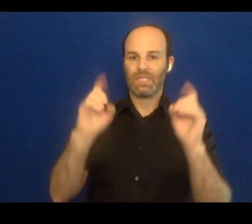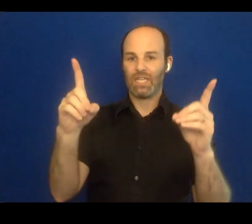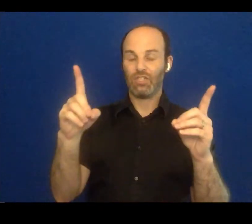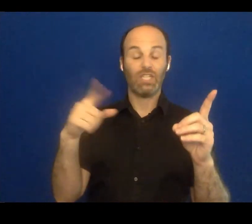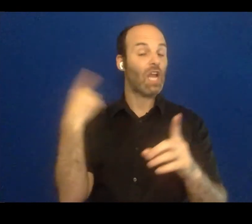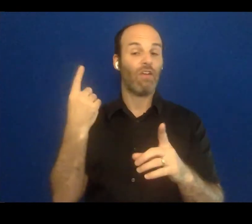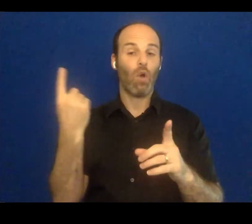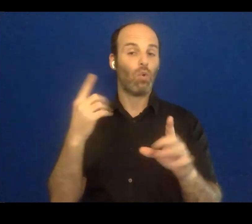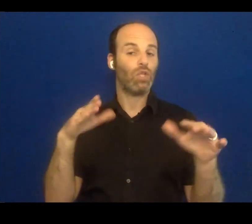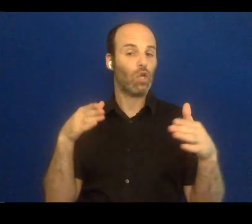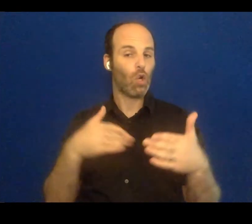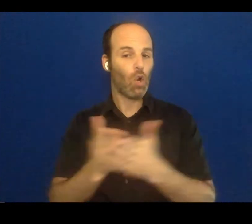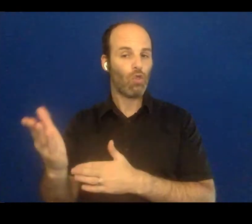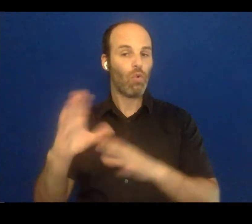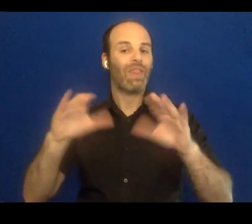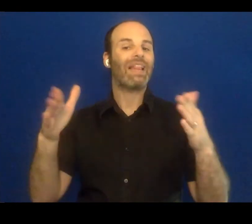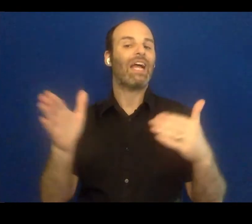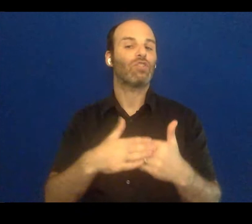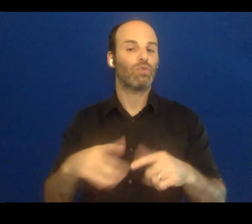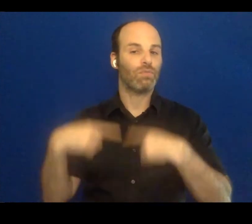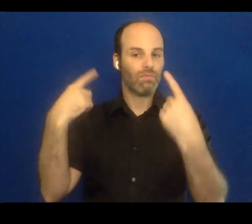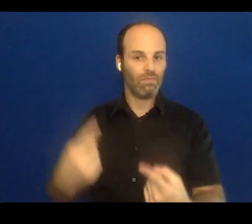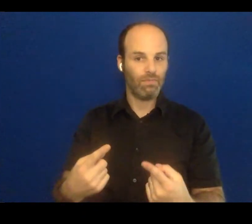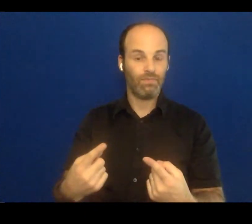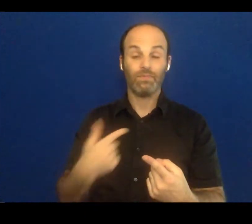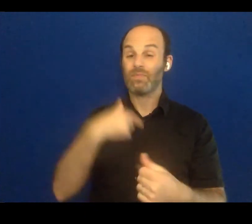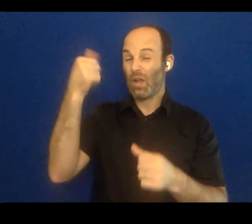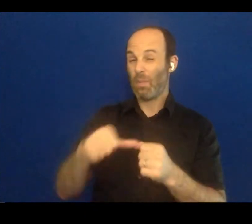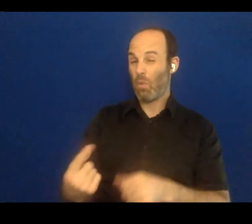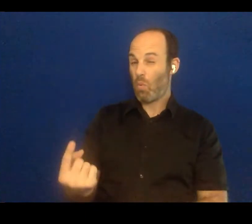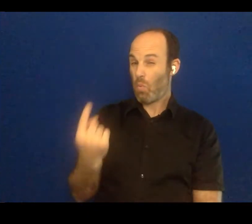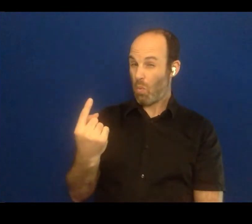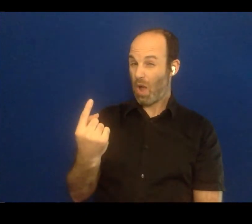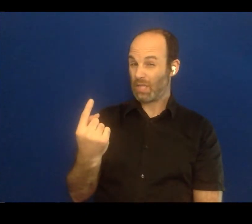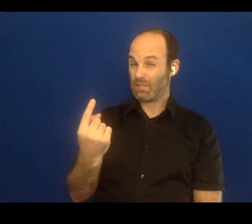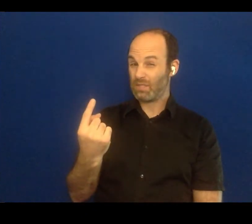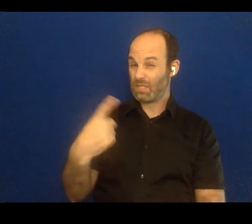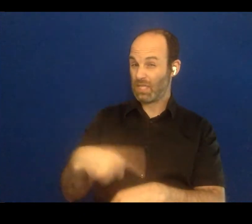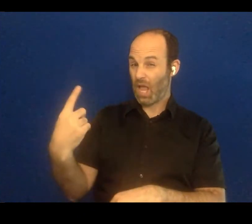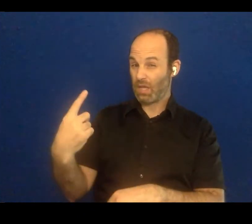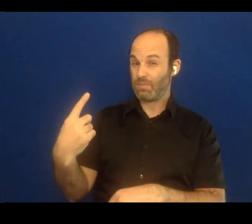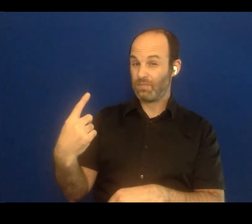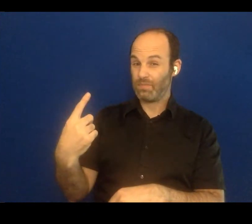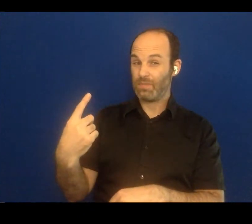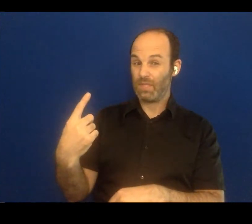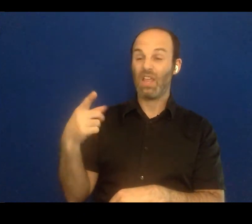CLASSROOM PART OF MEDICAL SCHOOL AND I REMEMBER ONE SESSION WHERE WE HAD, THEY WERE TRYING TO